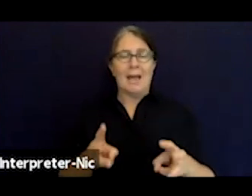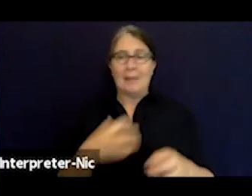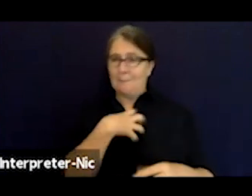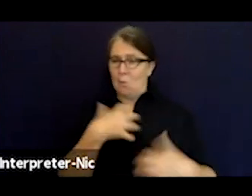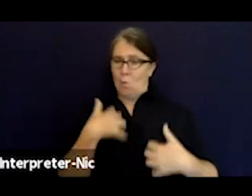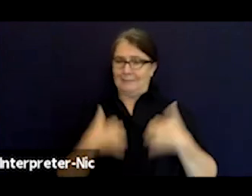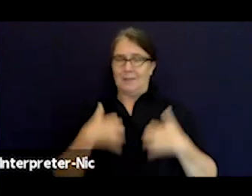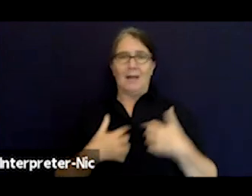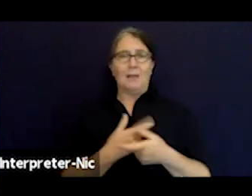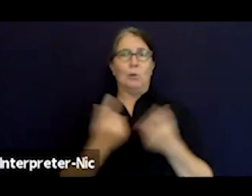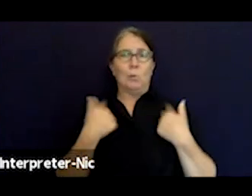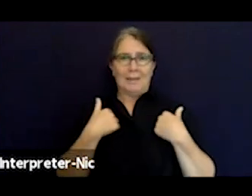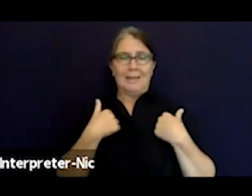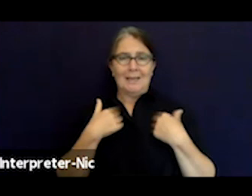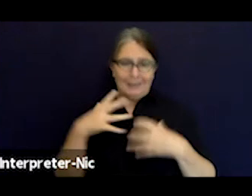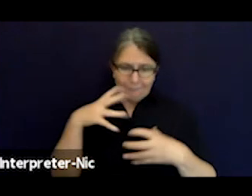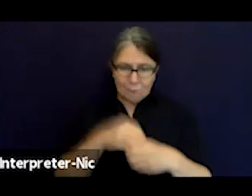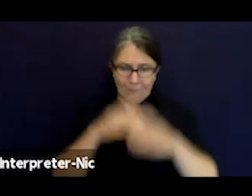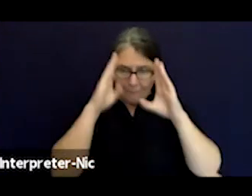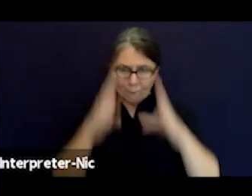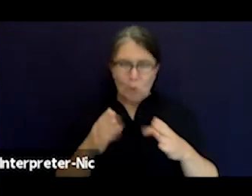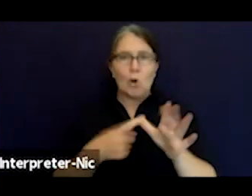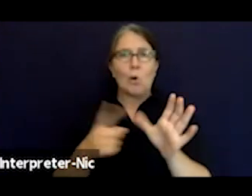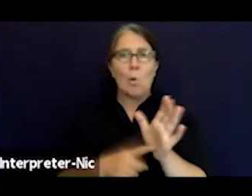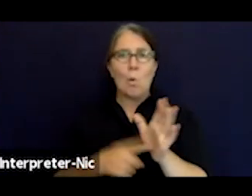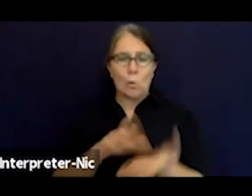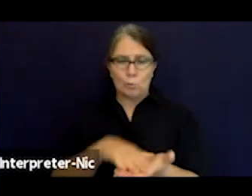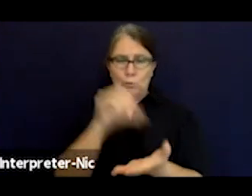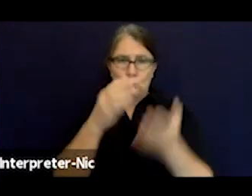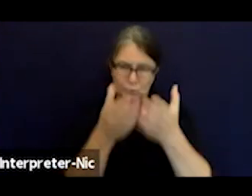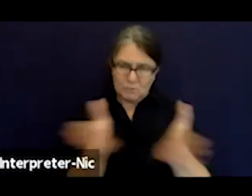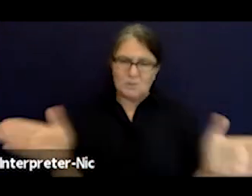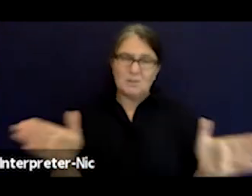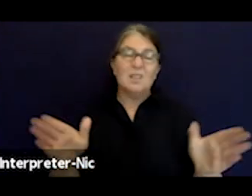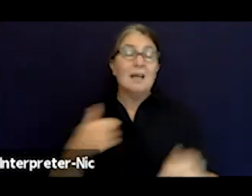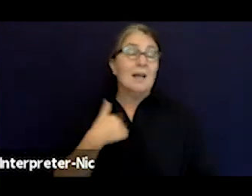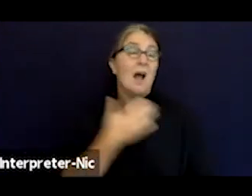plus 1 attitude is great for a lot of situations too.” And I want to say thank you, everybody,